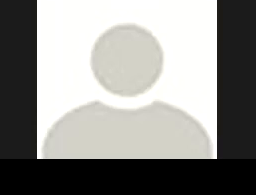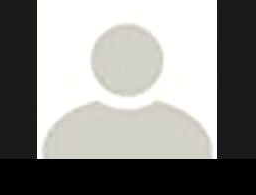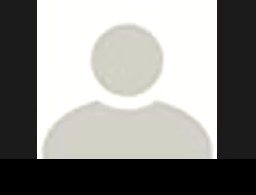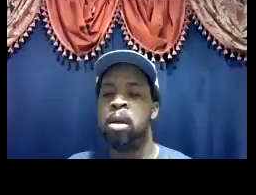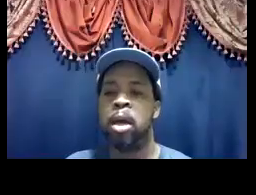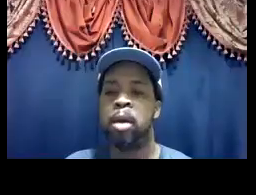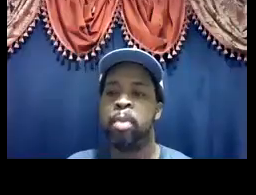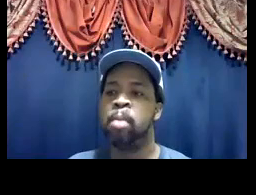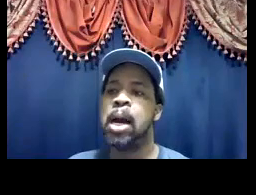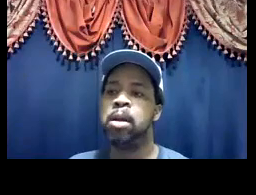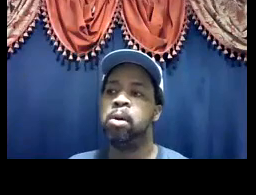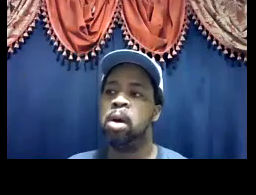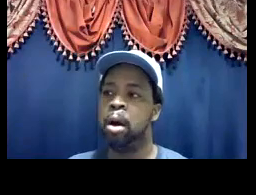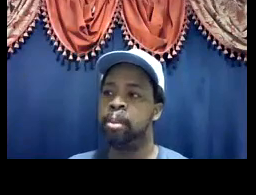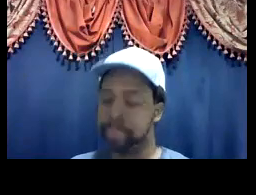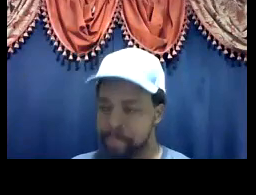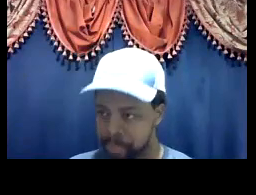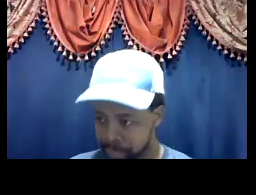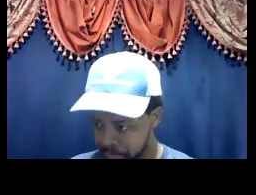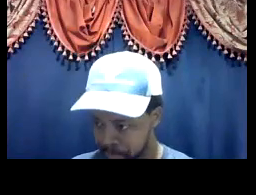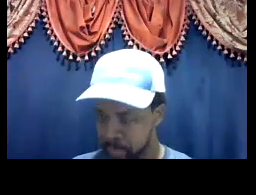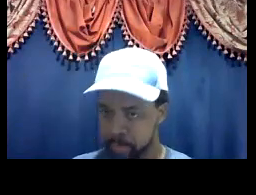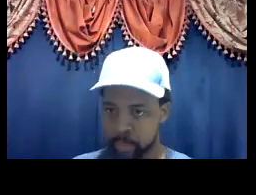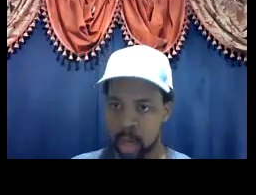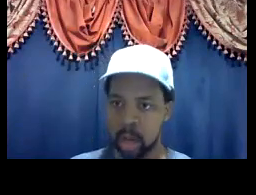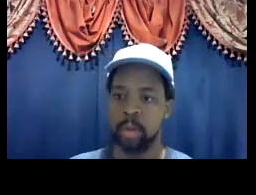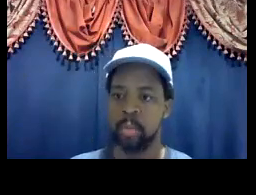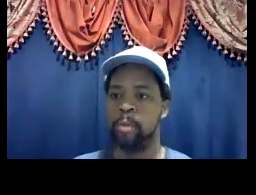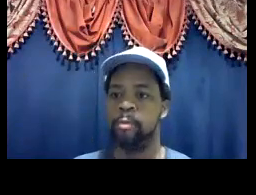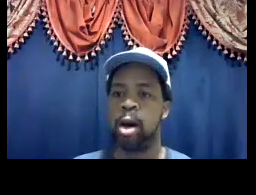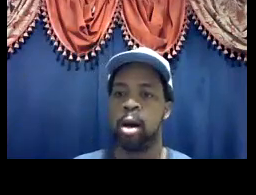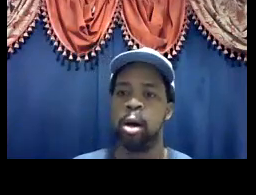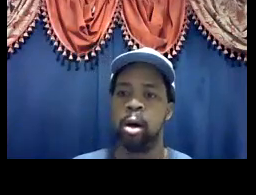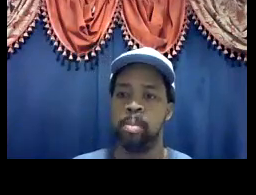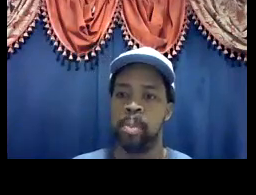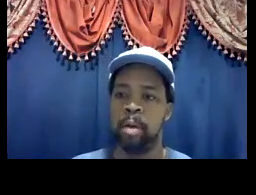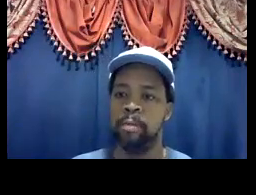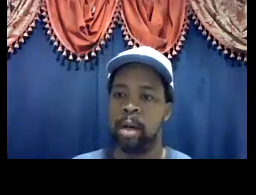Yes ma'am, I do. uh I do provide advice